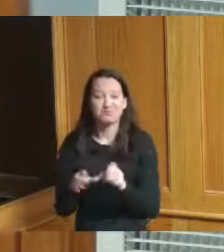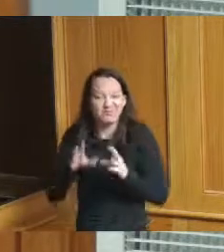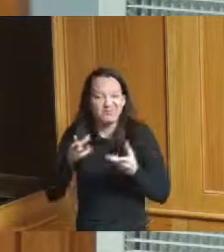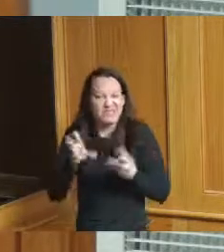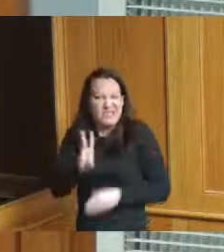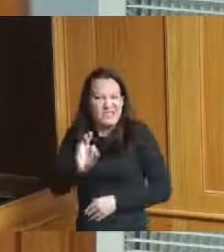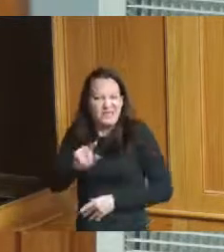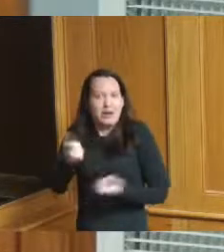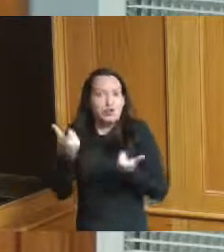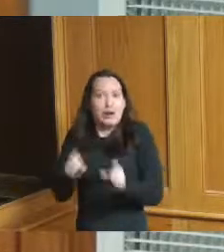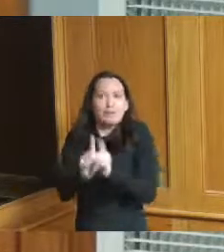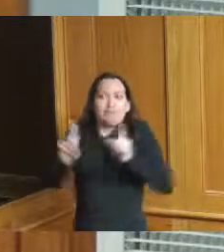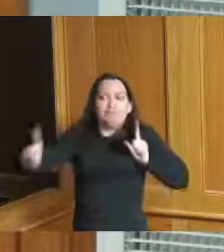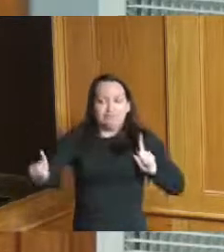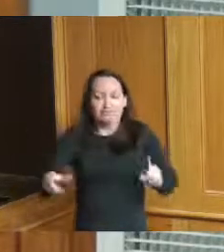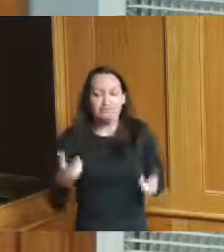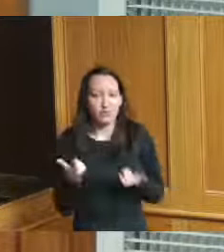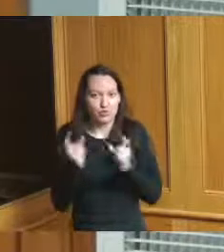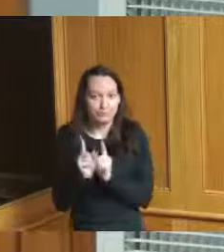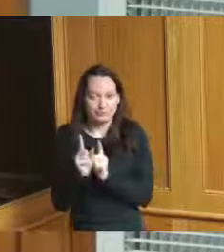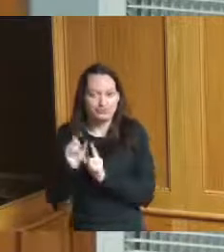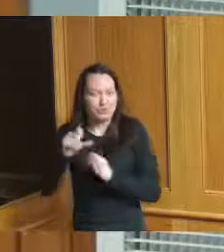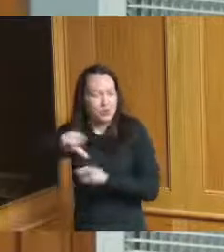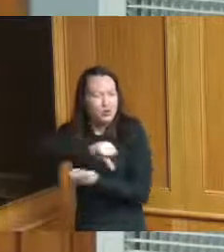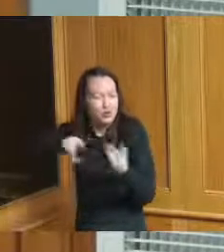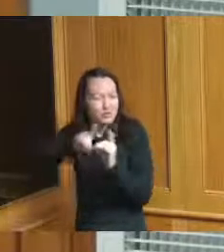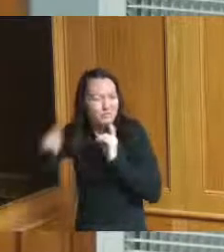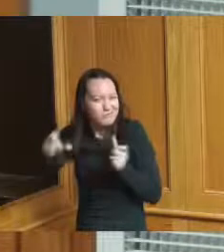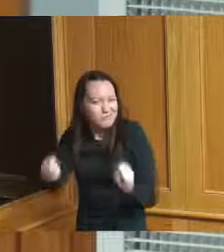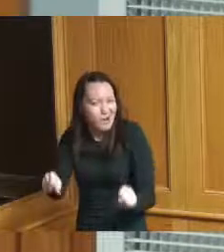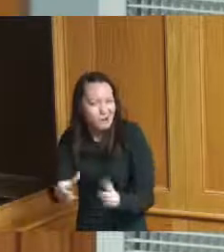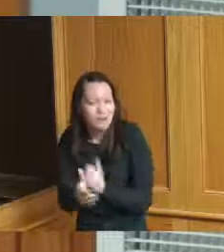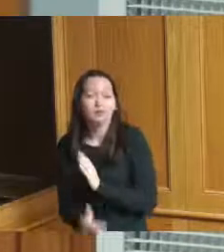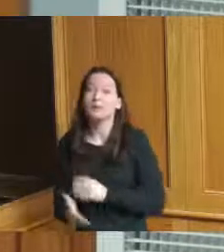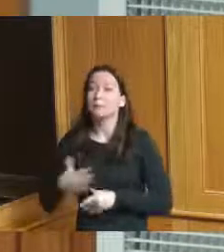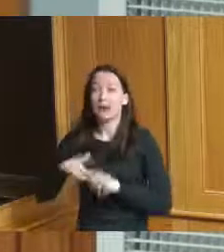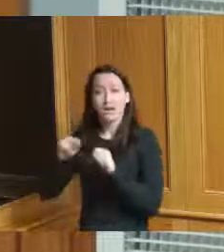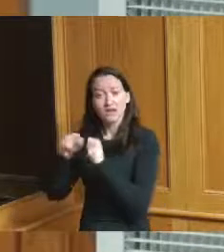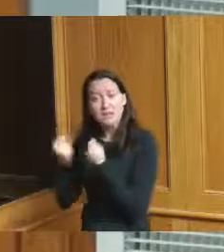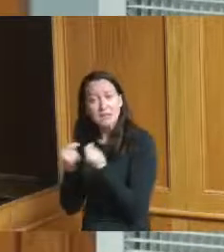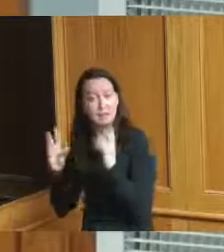from people trying to social distance as much as possible my team in meetings I've encouraged